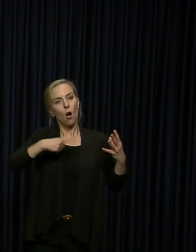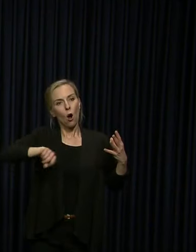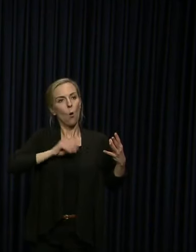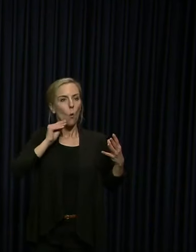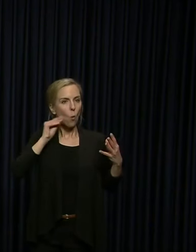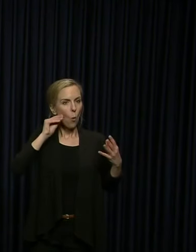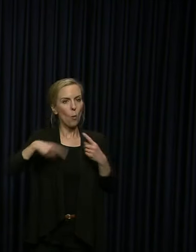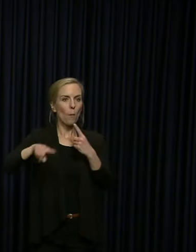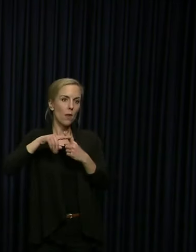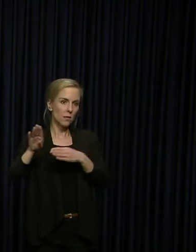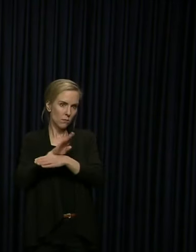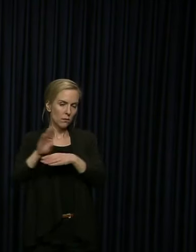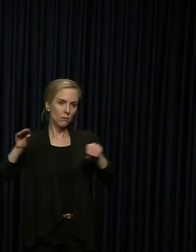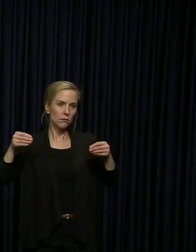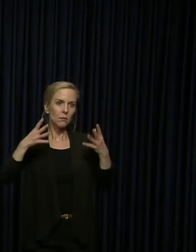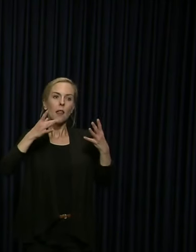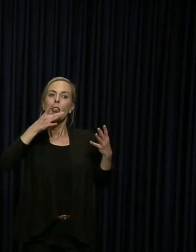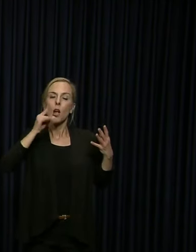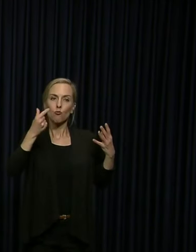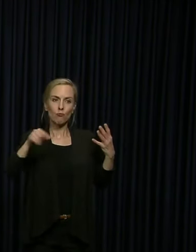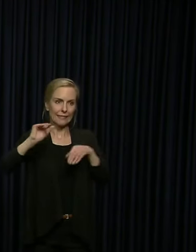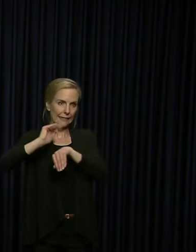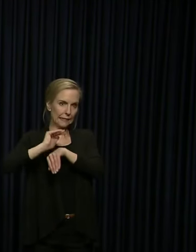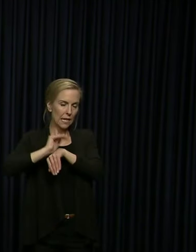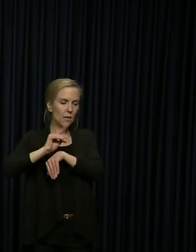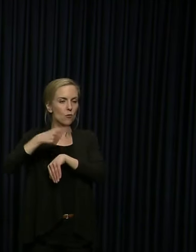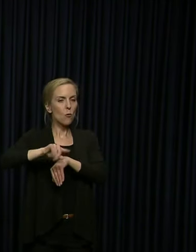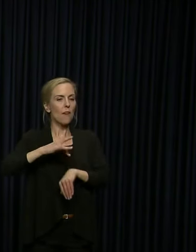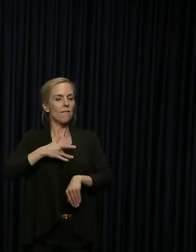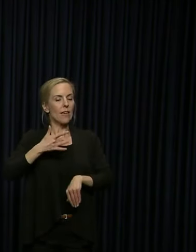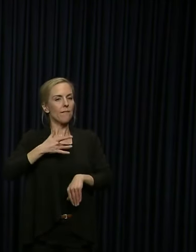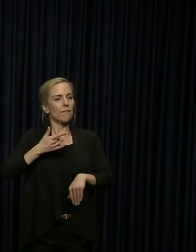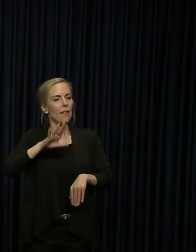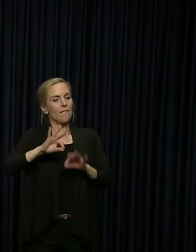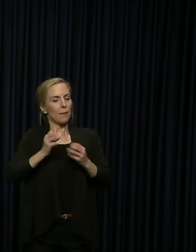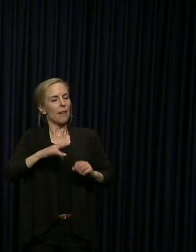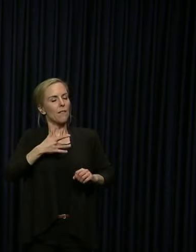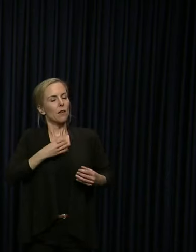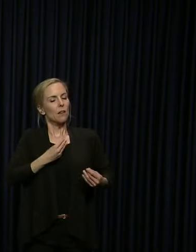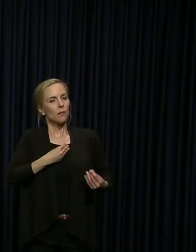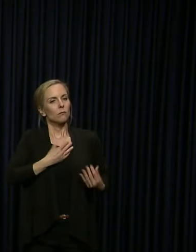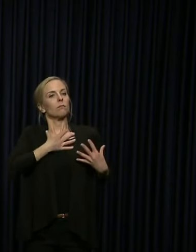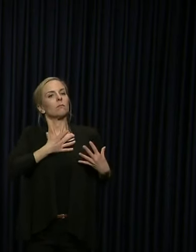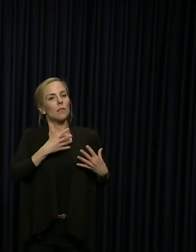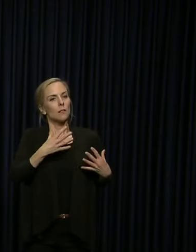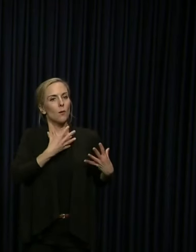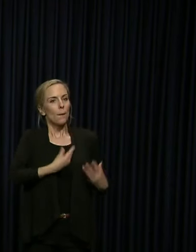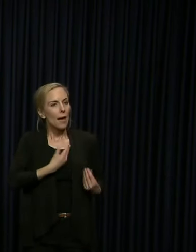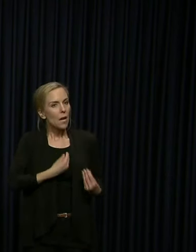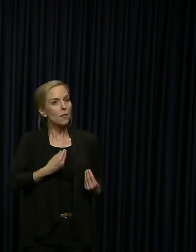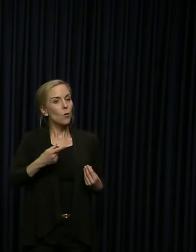ACTIONS NARCOTIC IN TO FACTOR IN THOSE 11,000 PEOPLE WE'RE TRYING